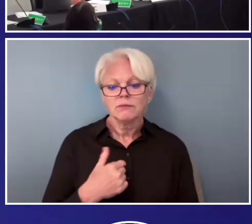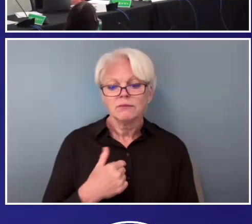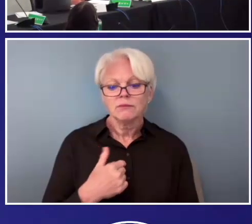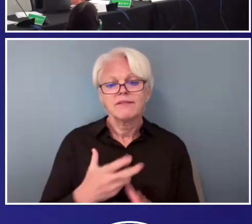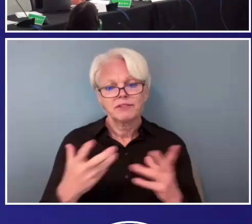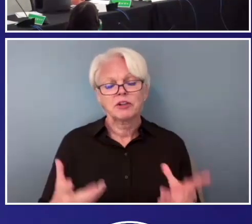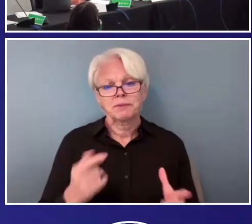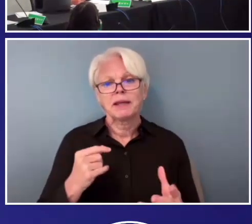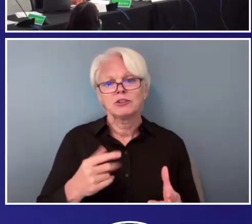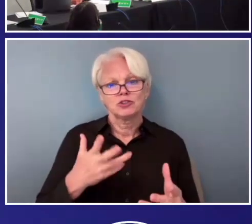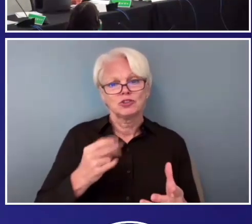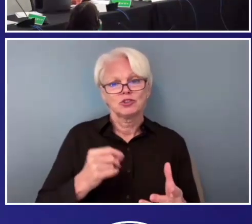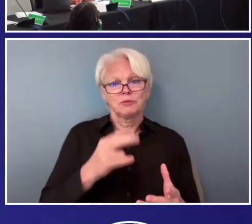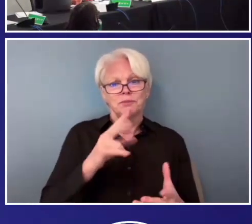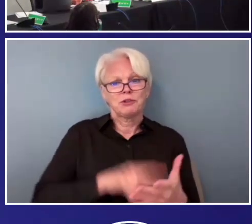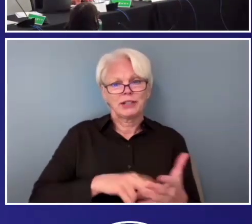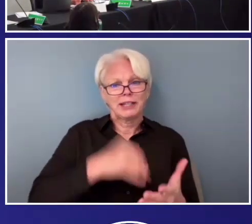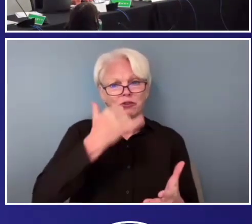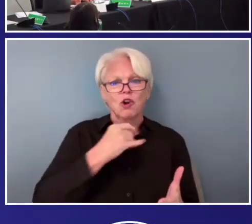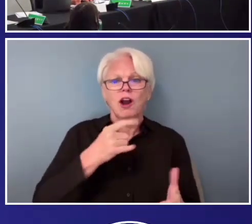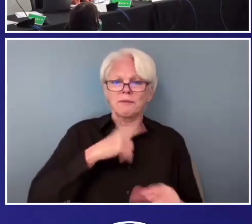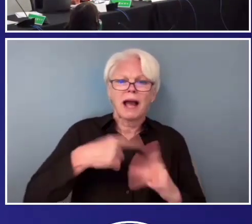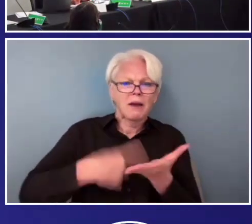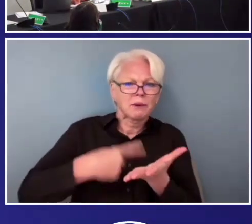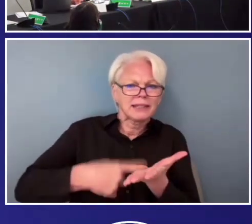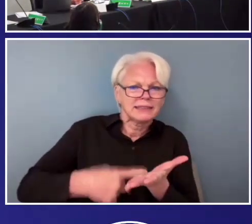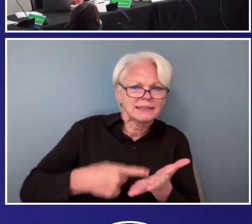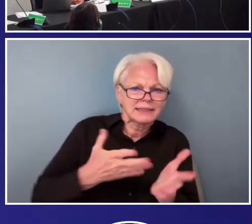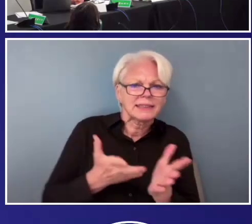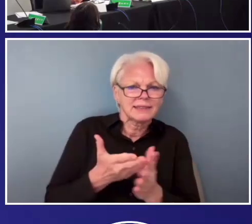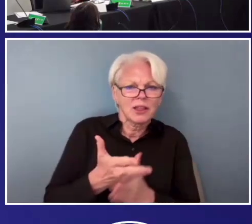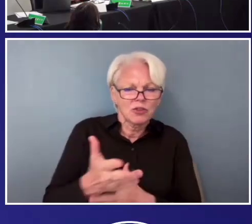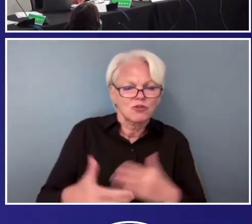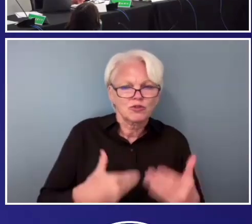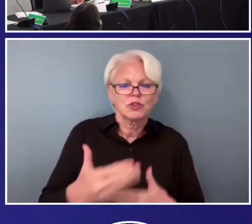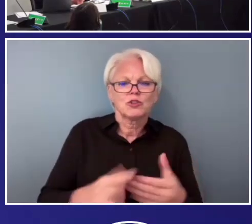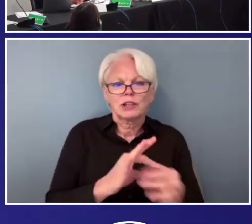but I want to talk it through related to Scott's question.